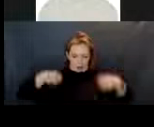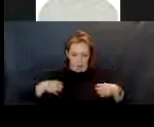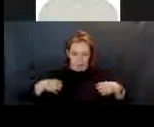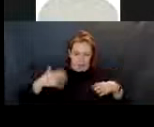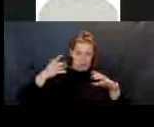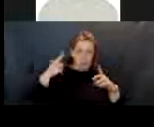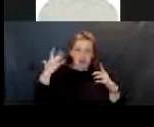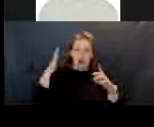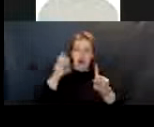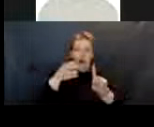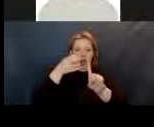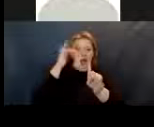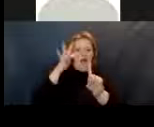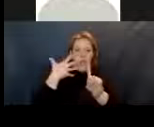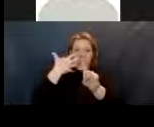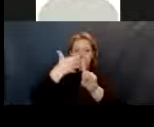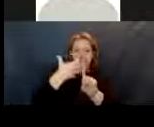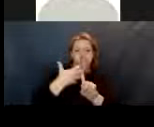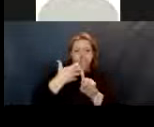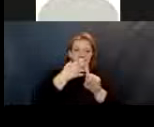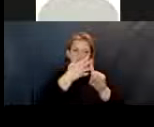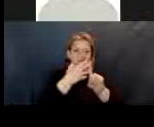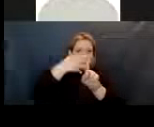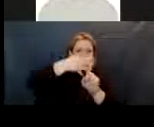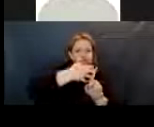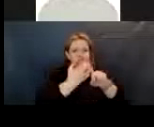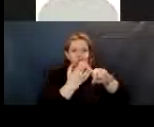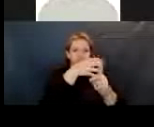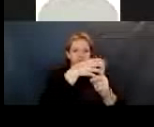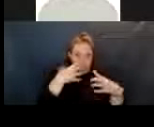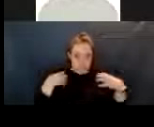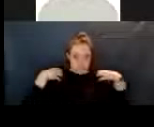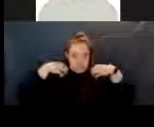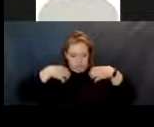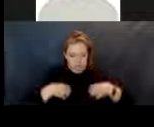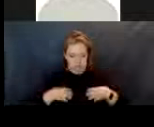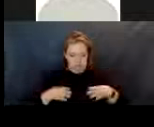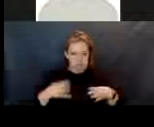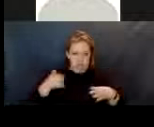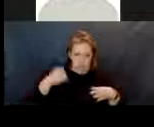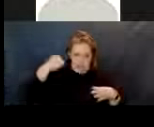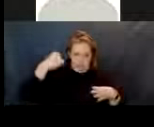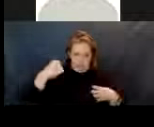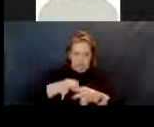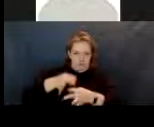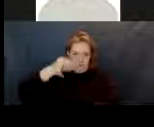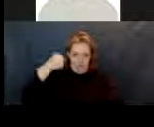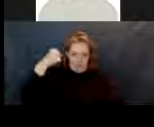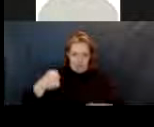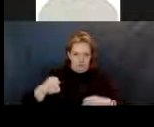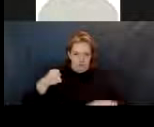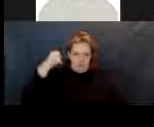his walking stick and his canine at his side. Then a young man and his dog. a family of four.